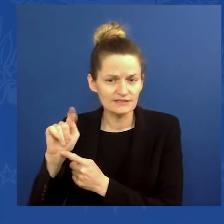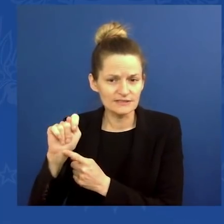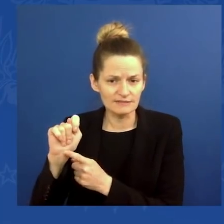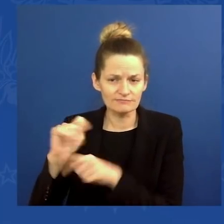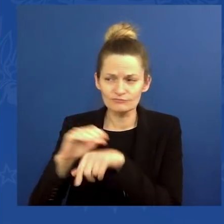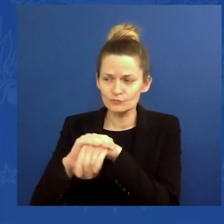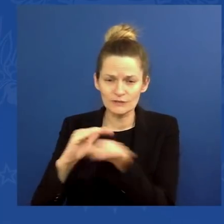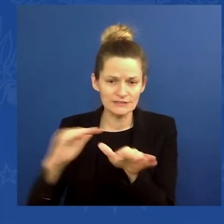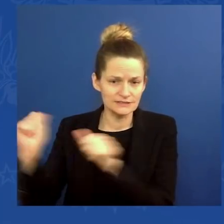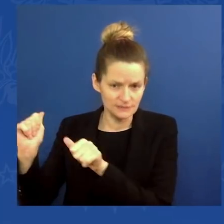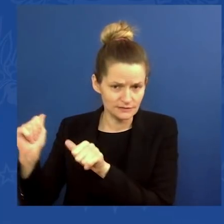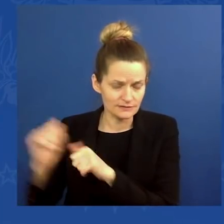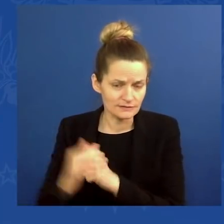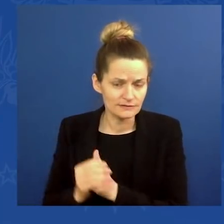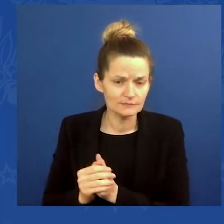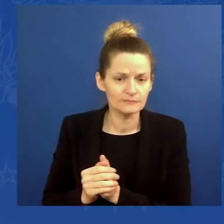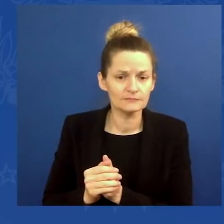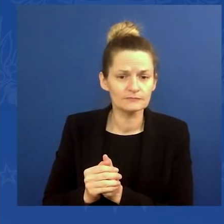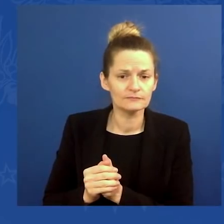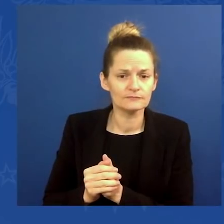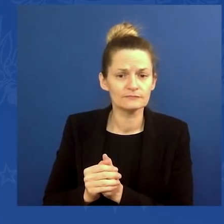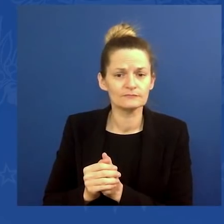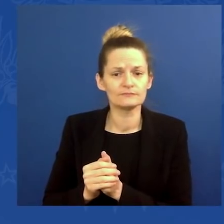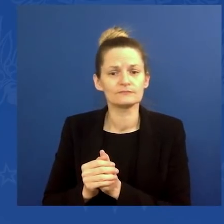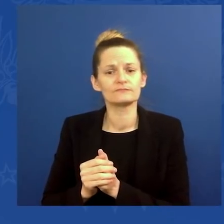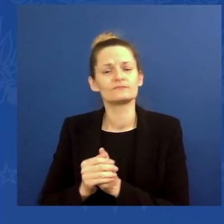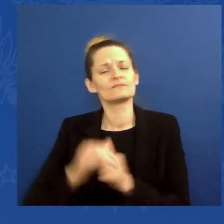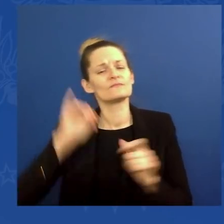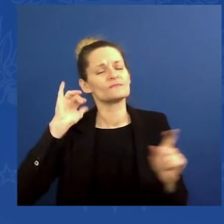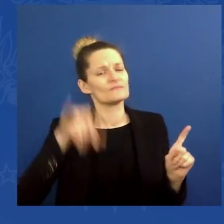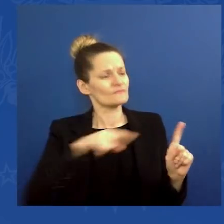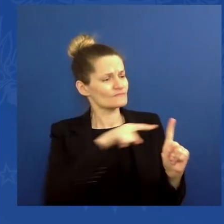Health care being a focus in his public life